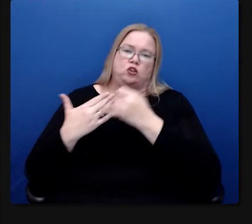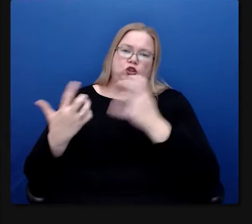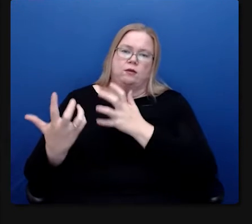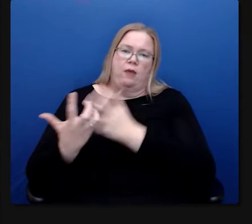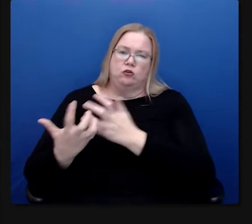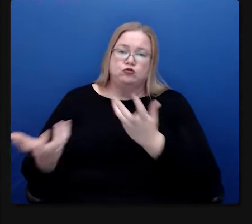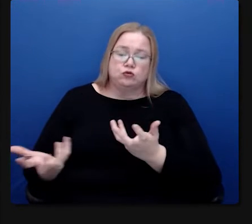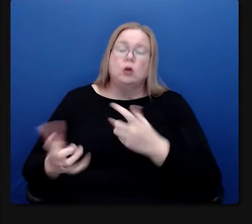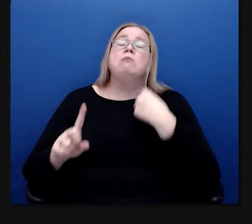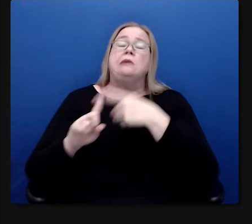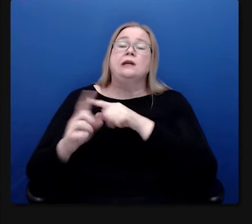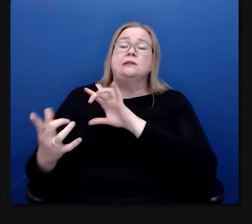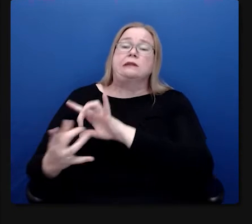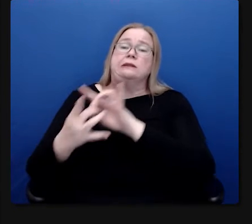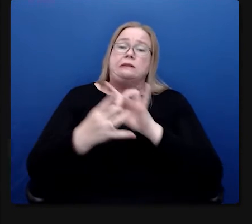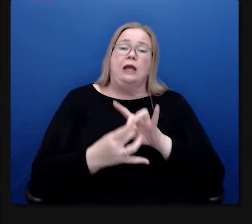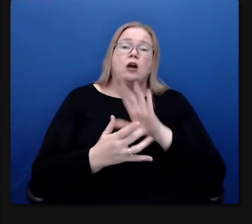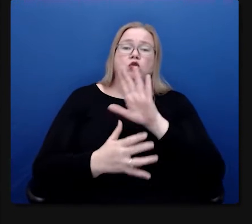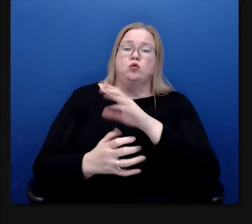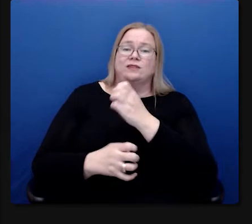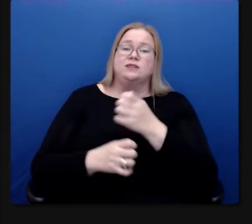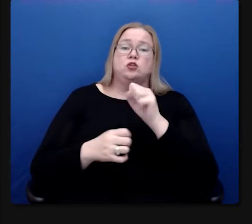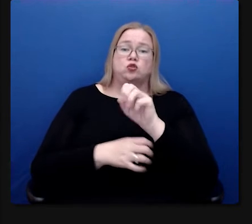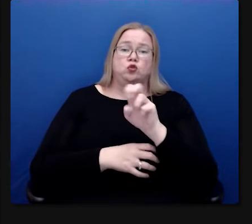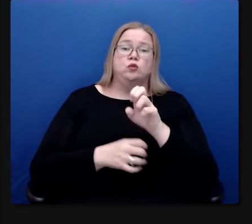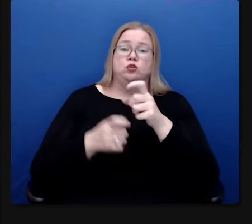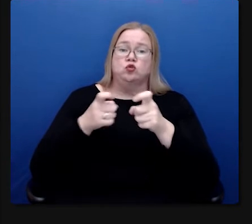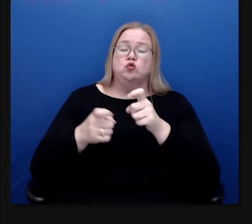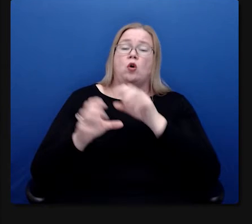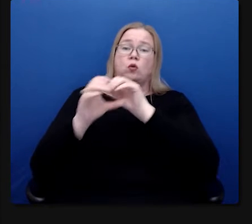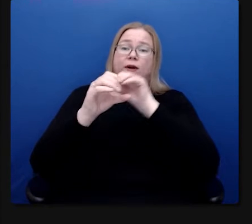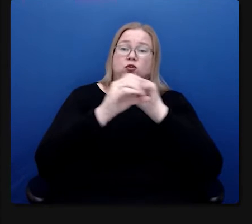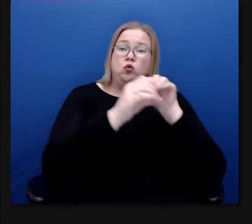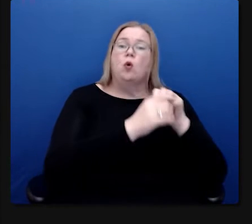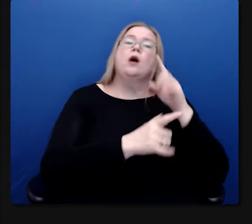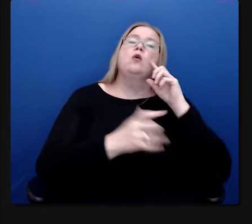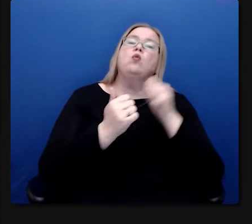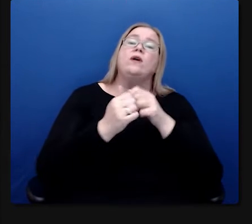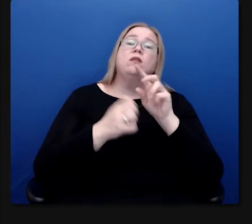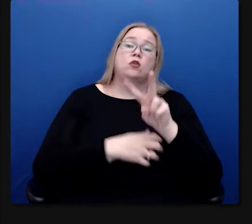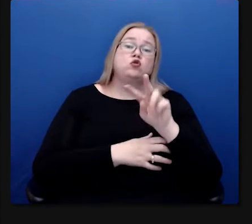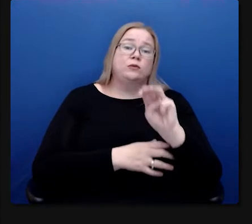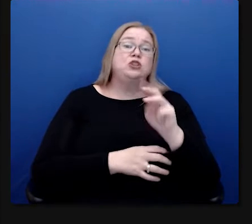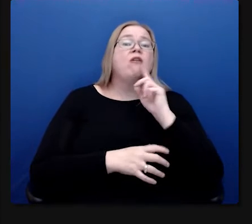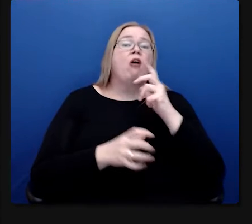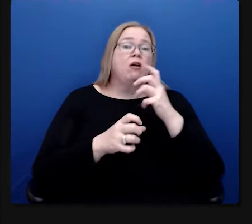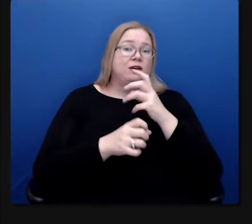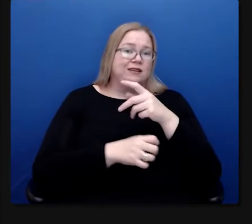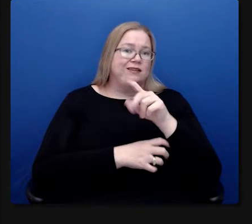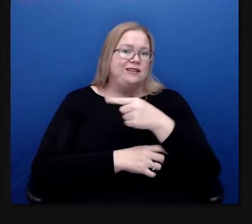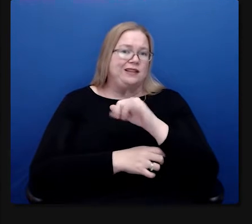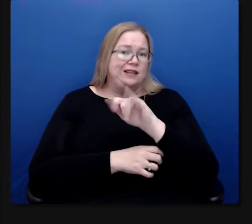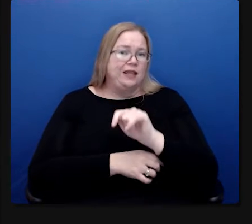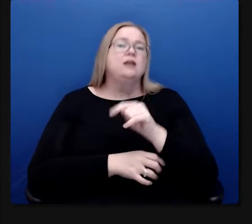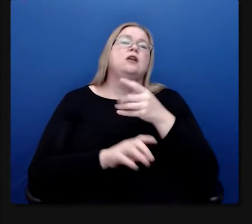You can also connect this to your existing source control repositories, and included with the Virtual Machine are Git and Perforce source control clients.